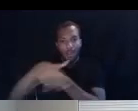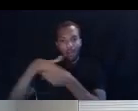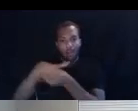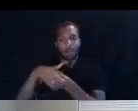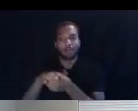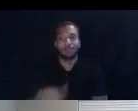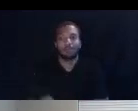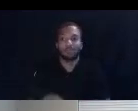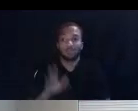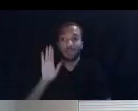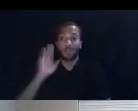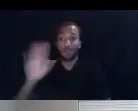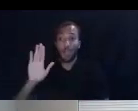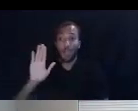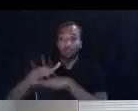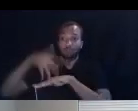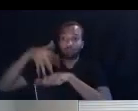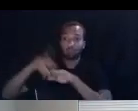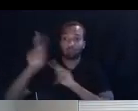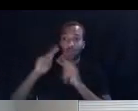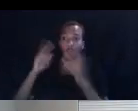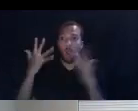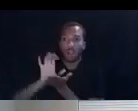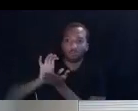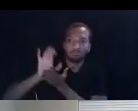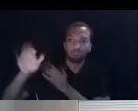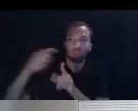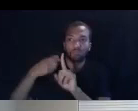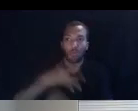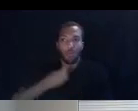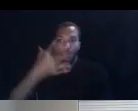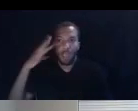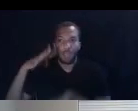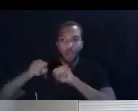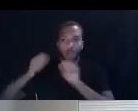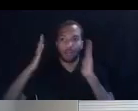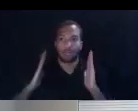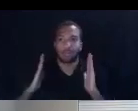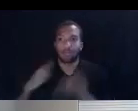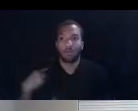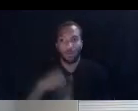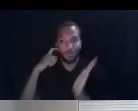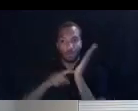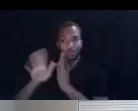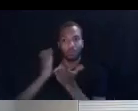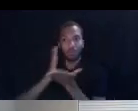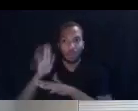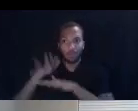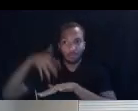of its traditional people by why colonists and settlers. We recognize the rights of Native and Indigenous people and nations have been